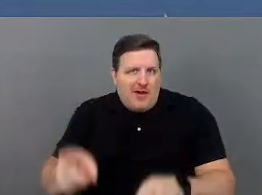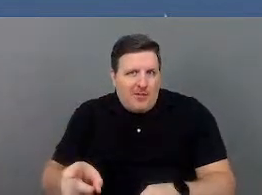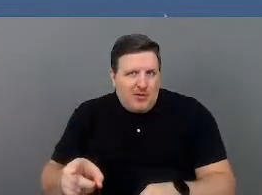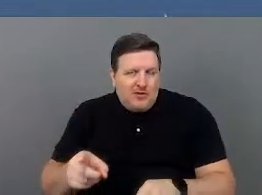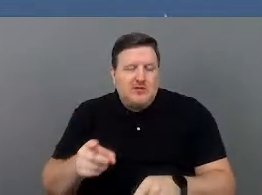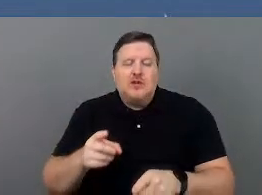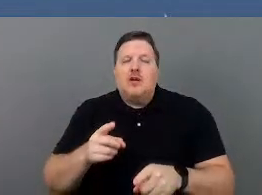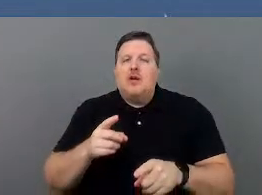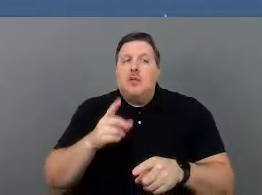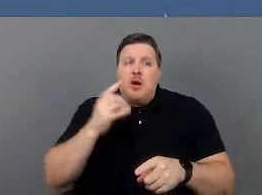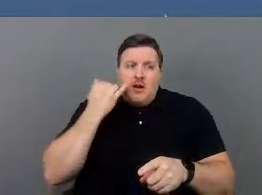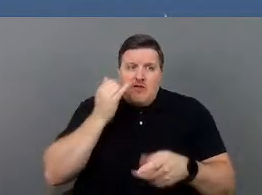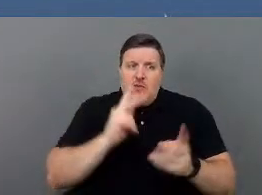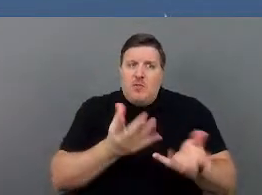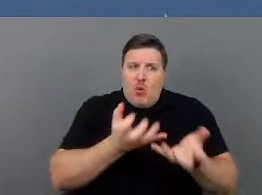IN TIMELY WAYS. THANK YOU.